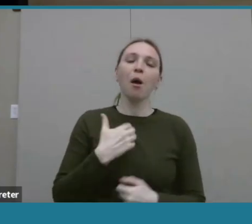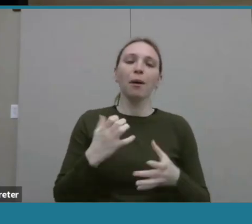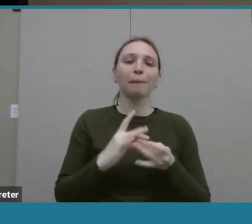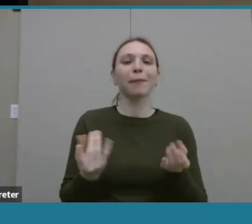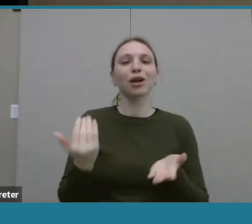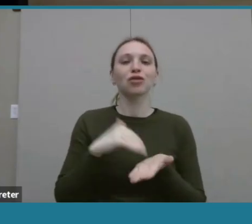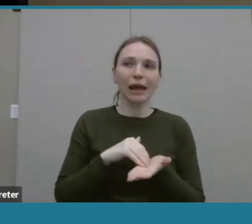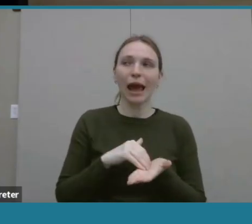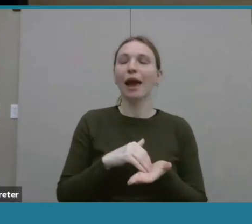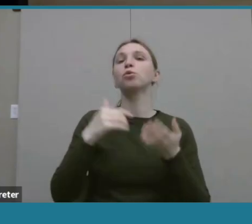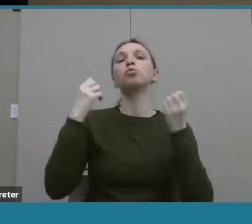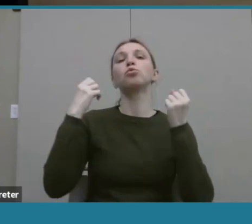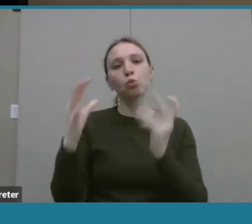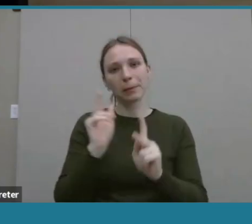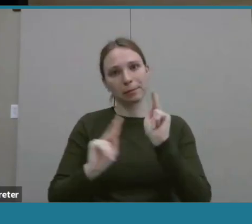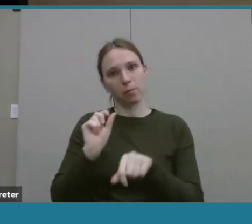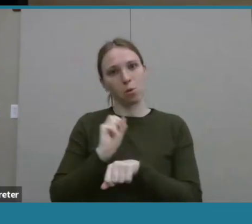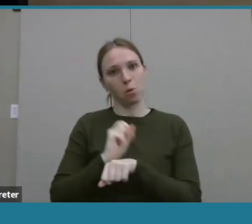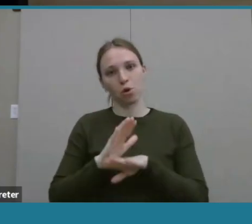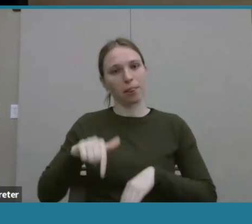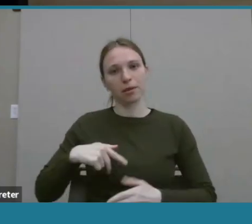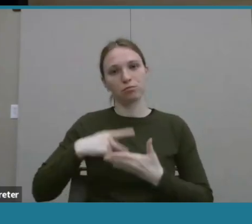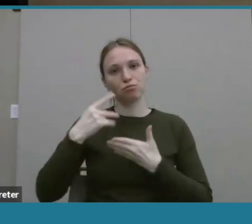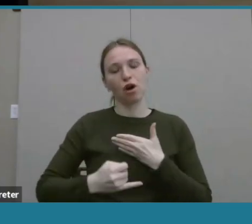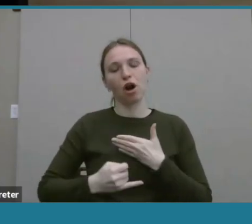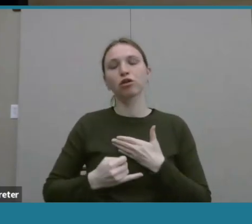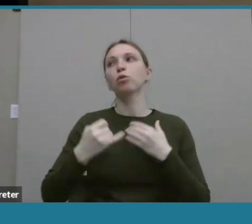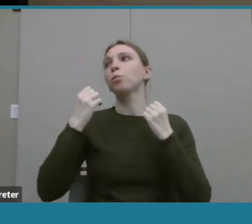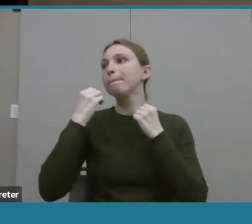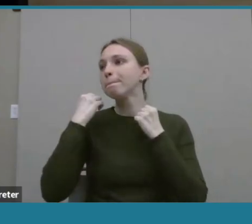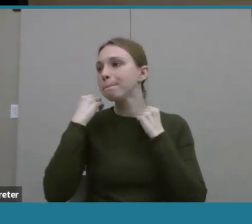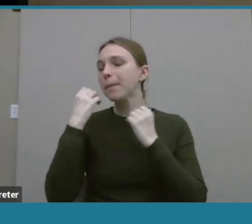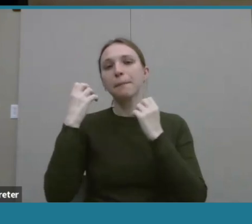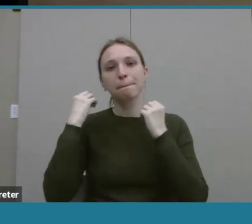There were really dozens of people when you add in everybody who worked on this,